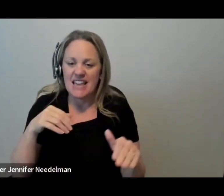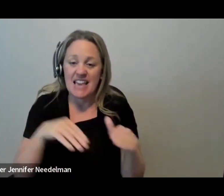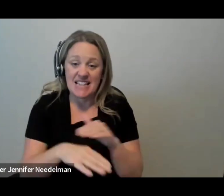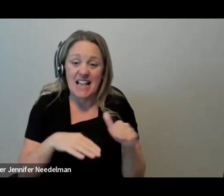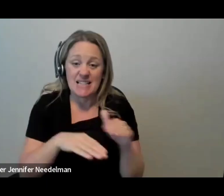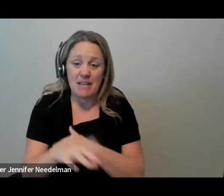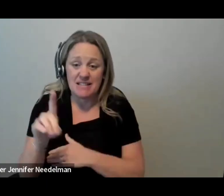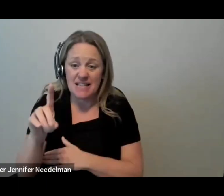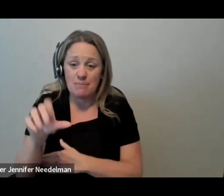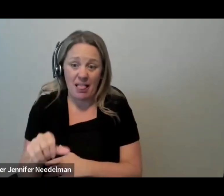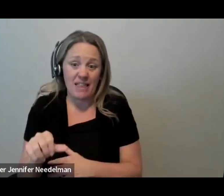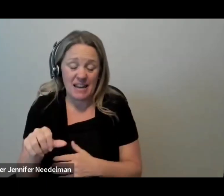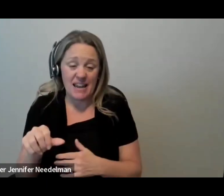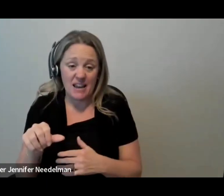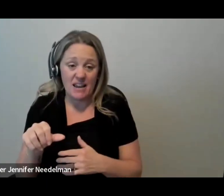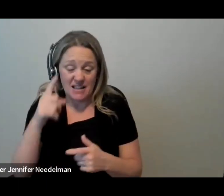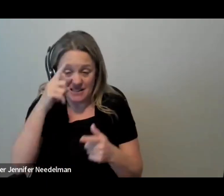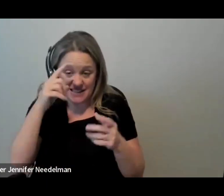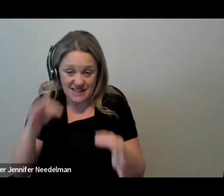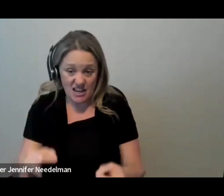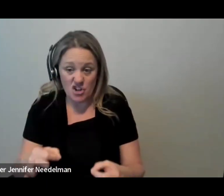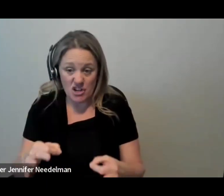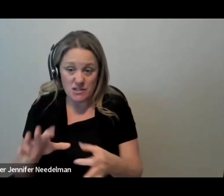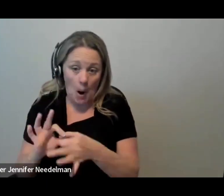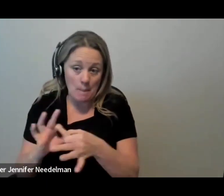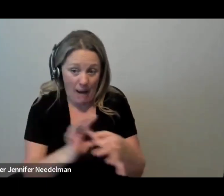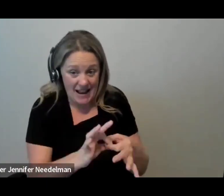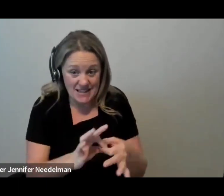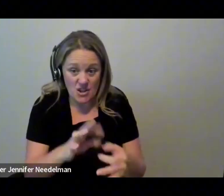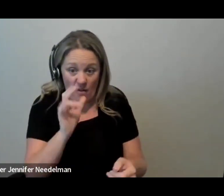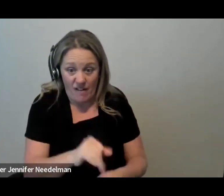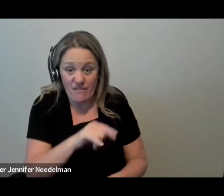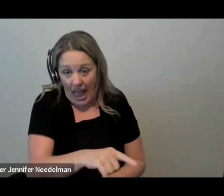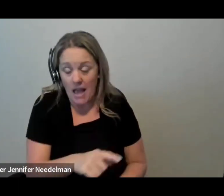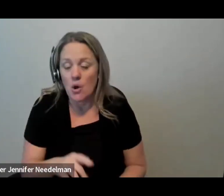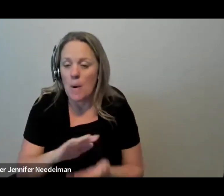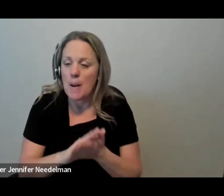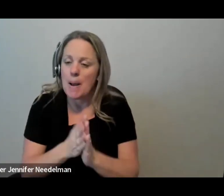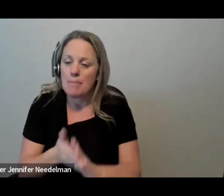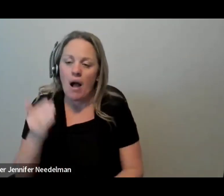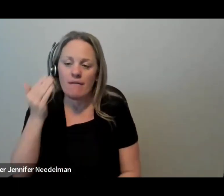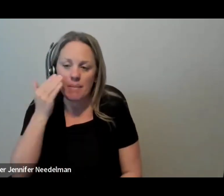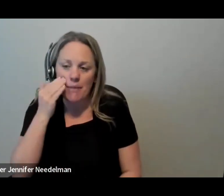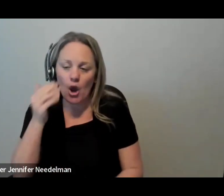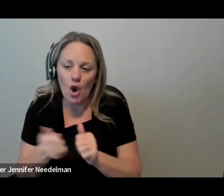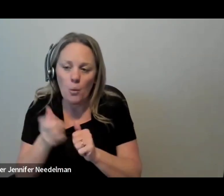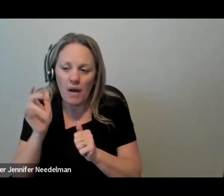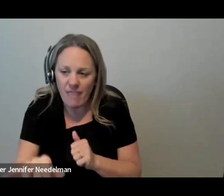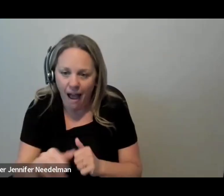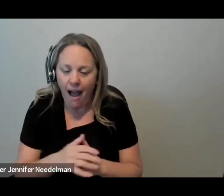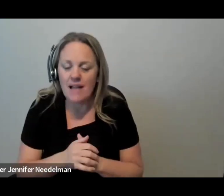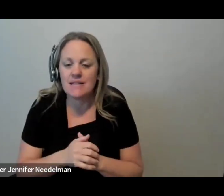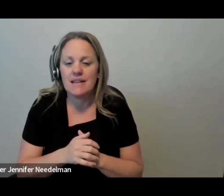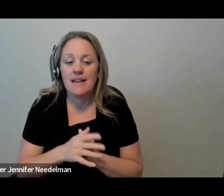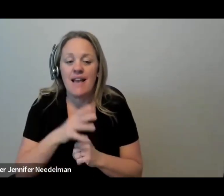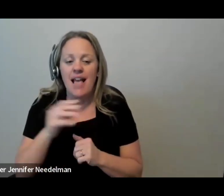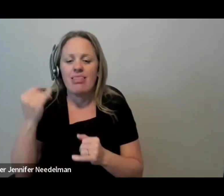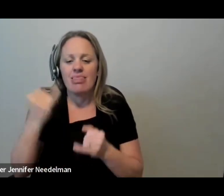So becoming familiar with those is absolutely free and something that you could always tap into. And then last but not least,